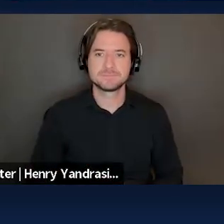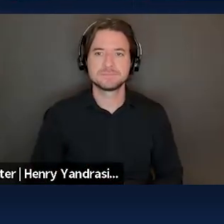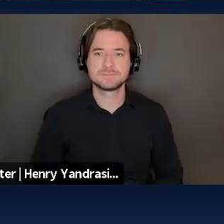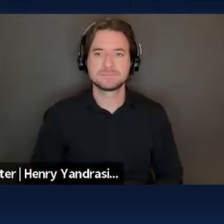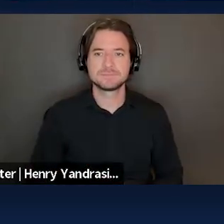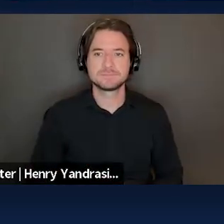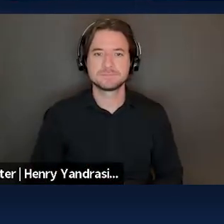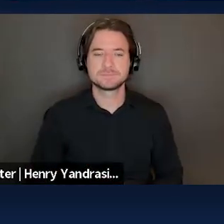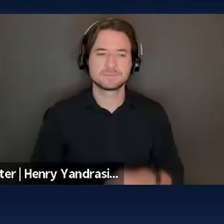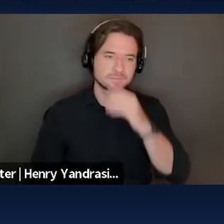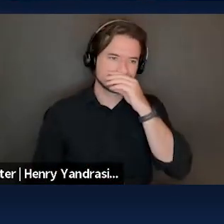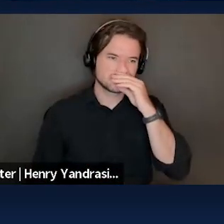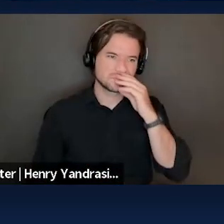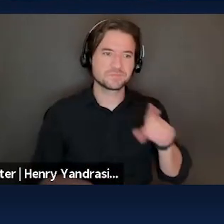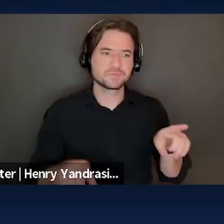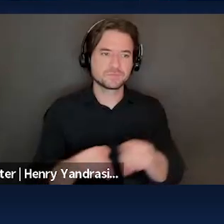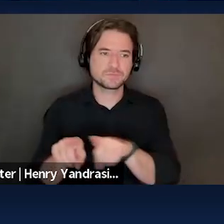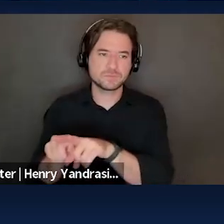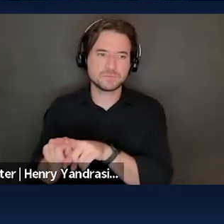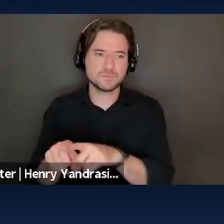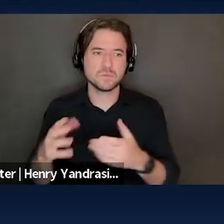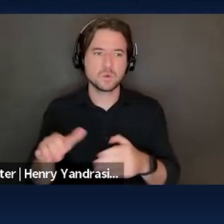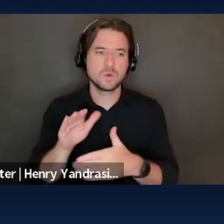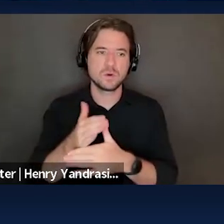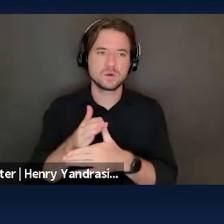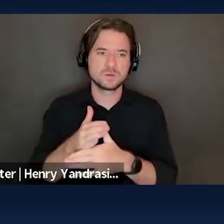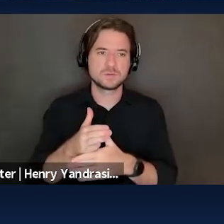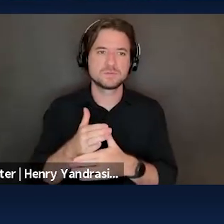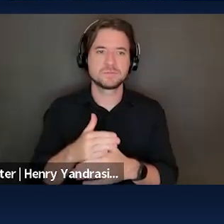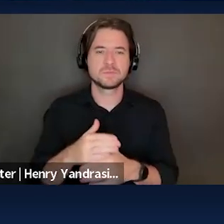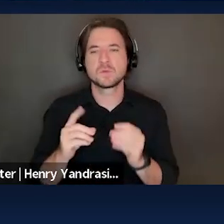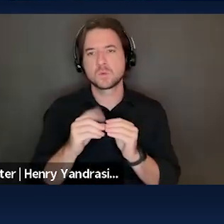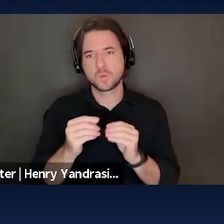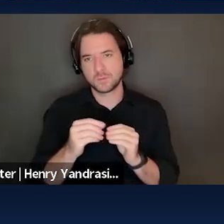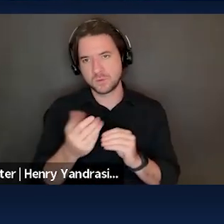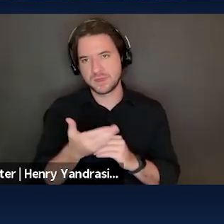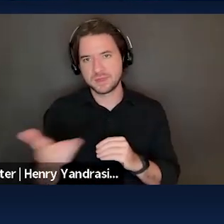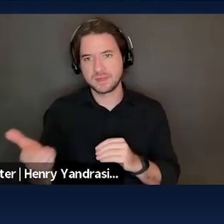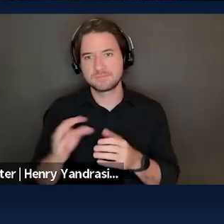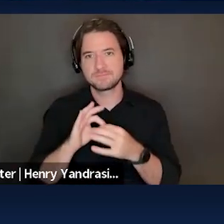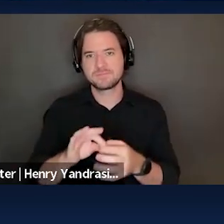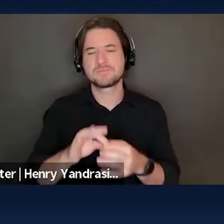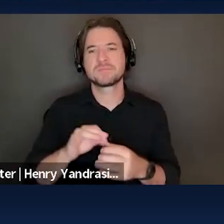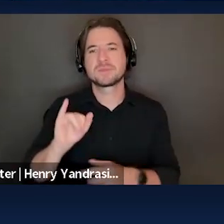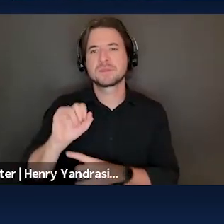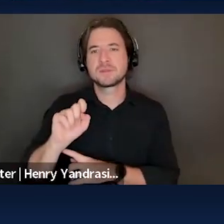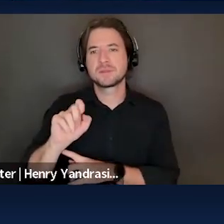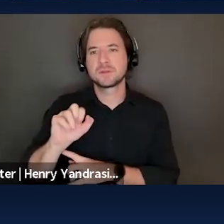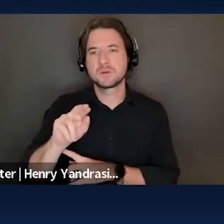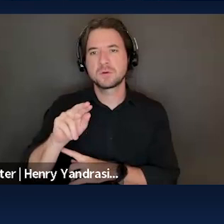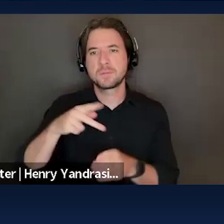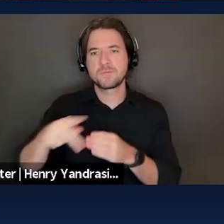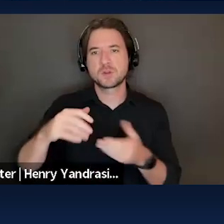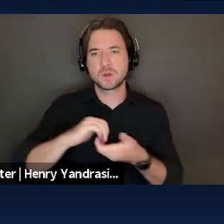We also… want to share, um, one other thing related to the interprofessional collaboration.